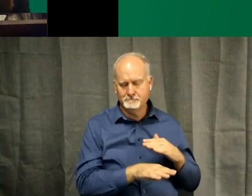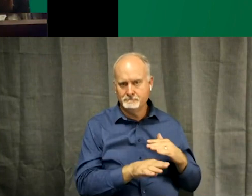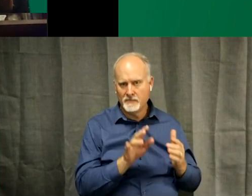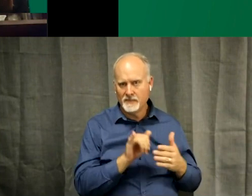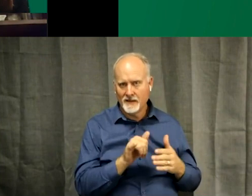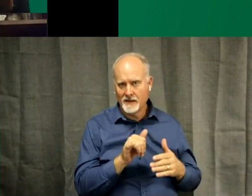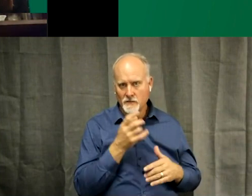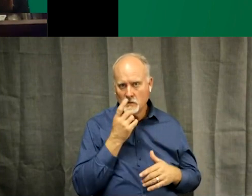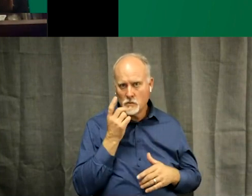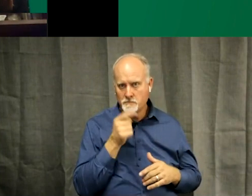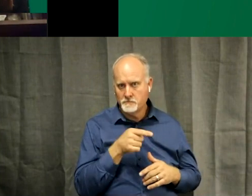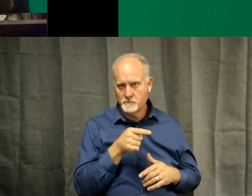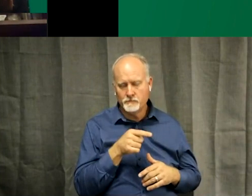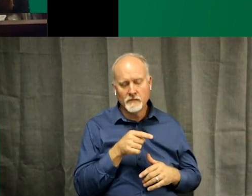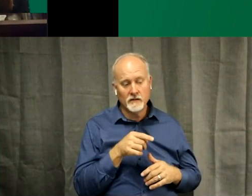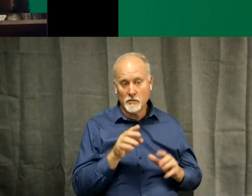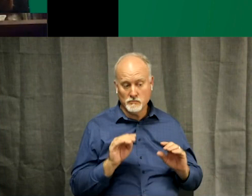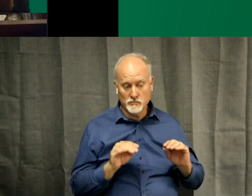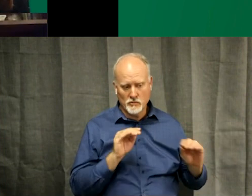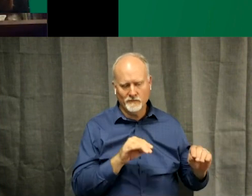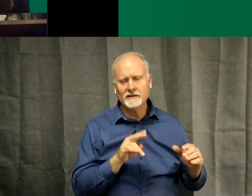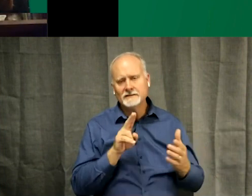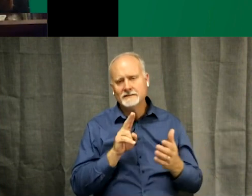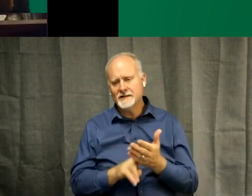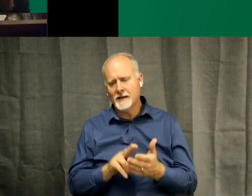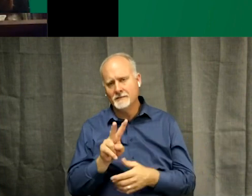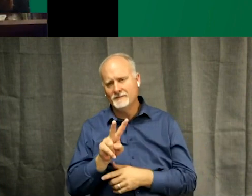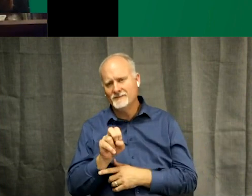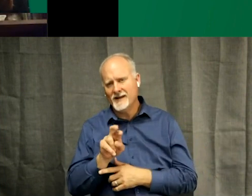on that same day that you move in we would like you to sign up through verily for your re-entry